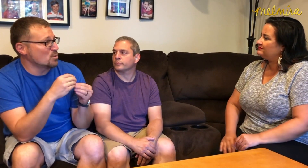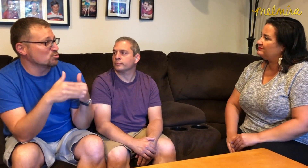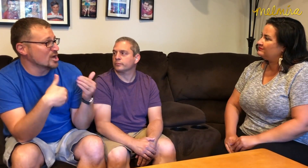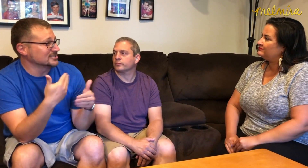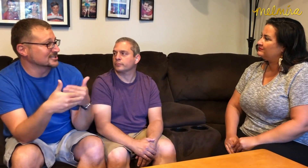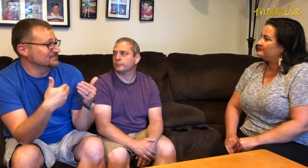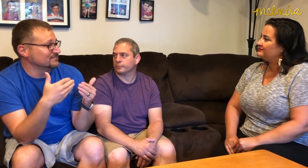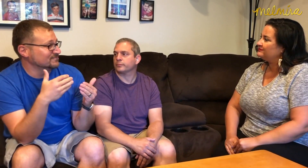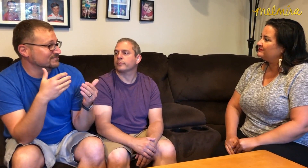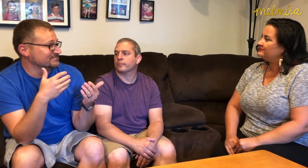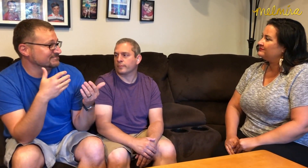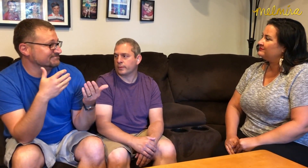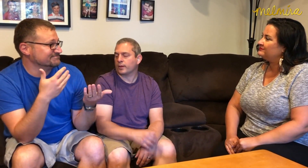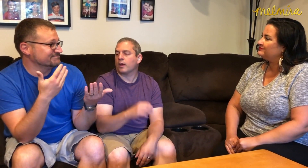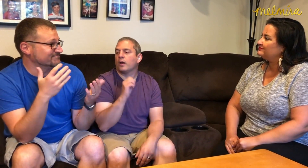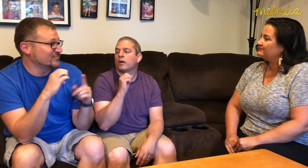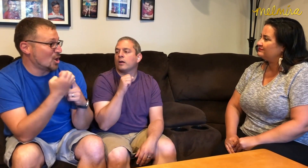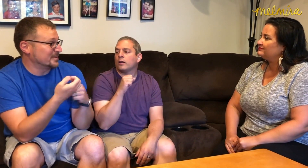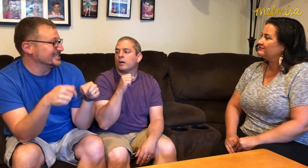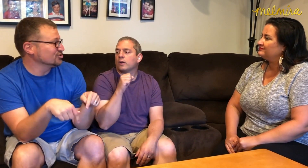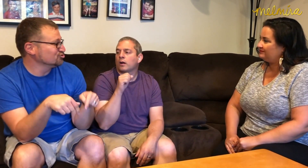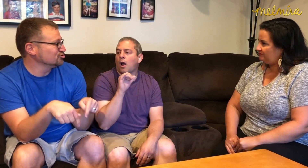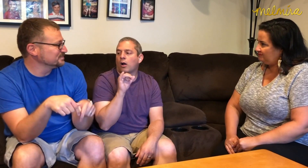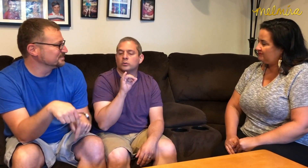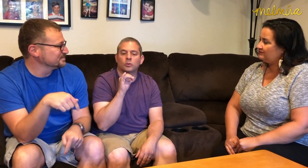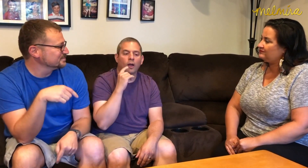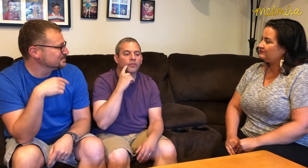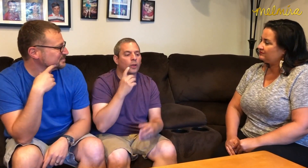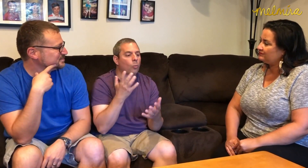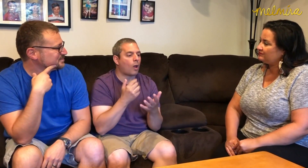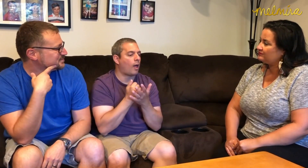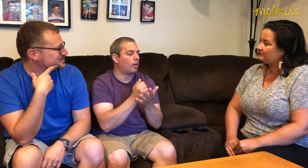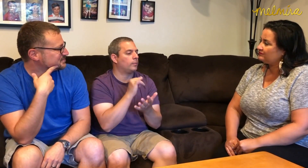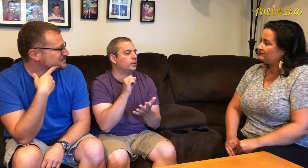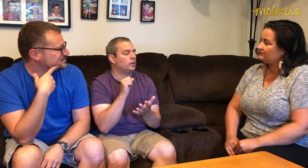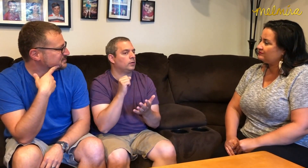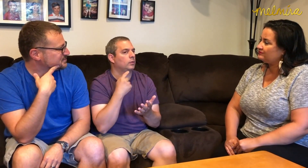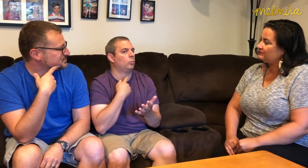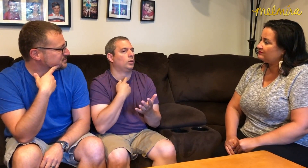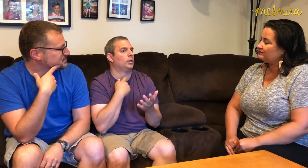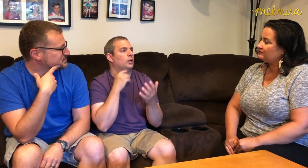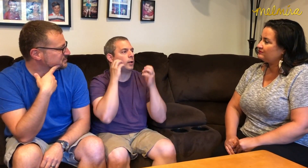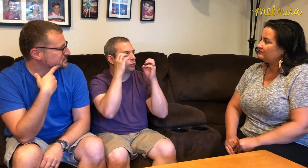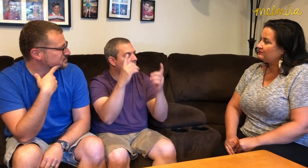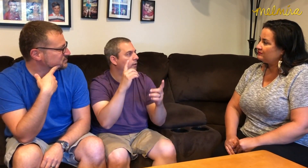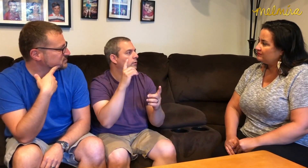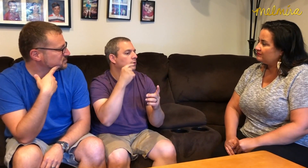environment here is more progressive. Also I think what helps us is that we educated